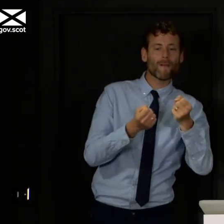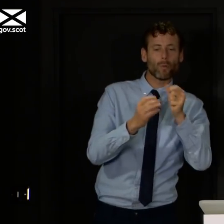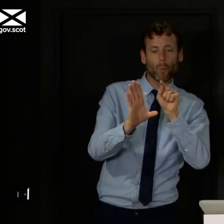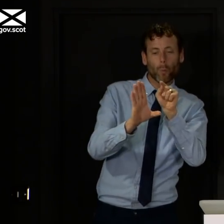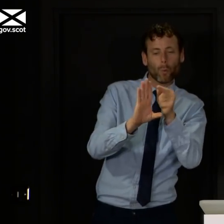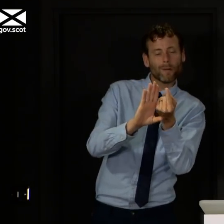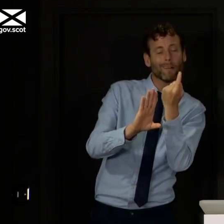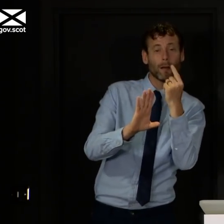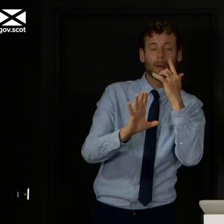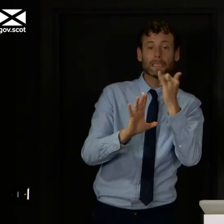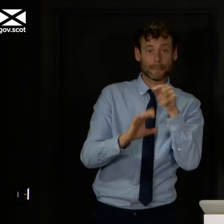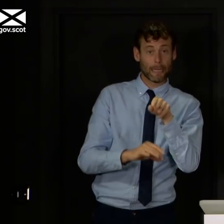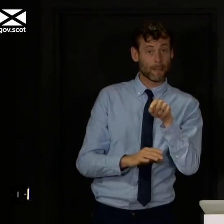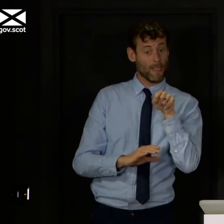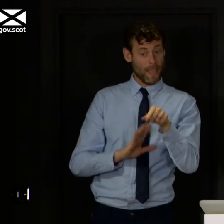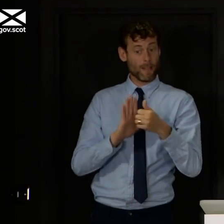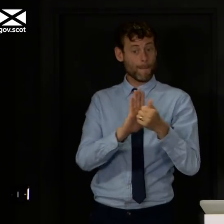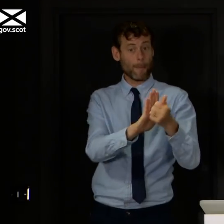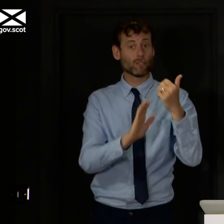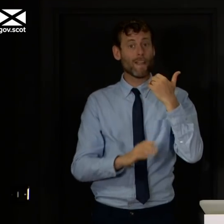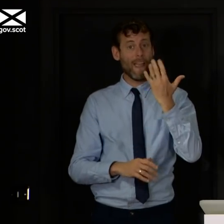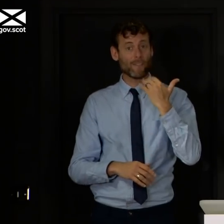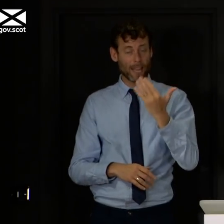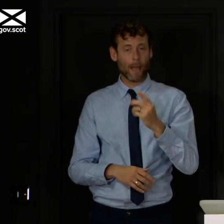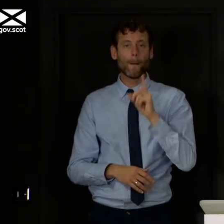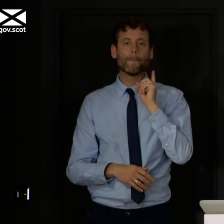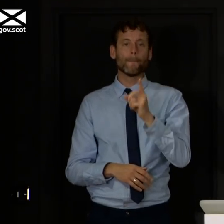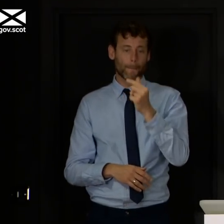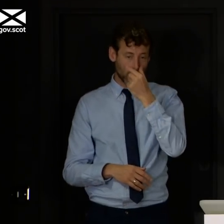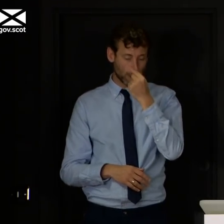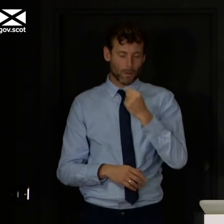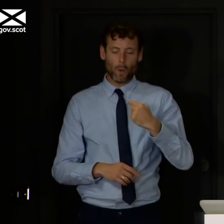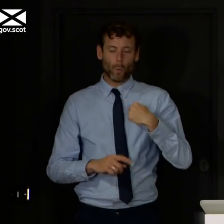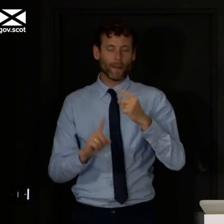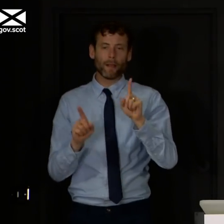published on a daily basis. What has not yet been possible is to break it down into positive